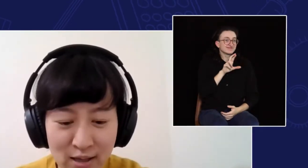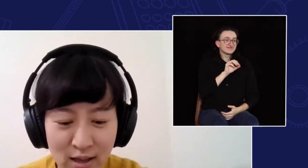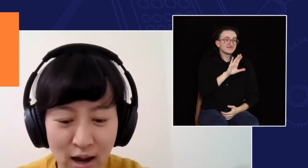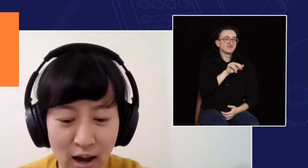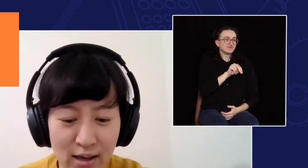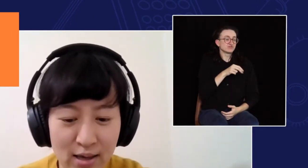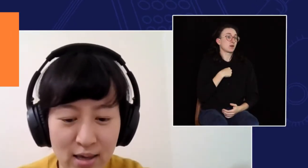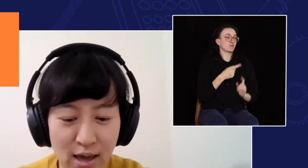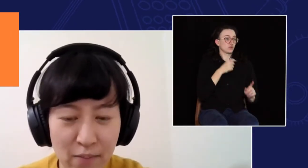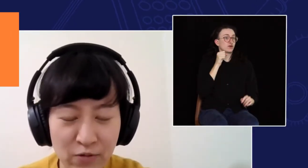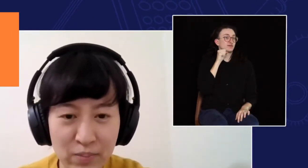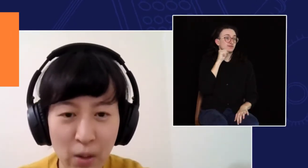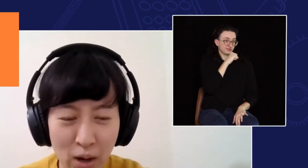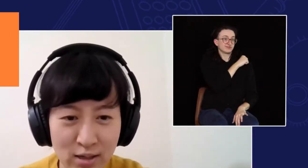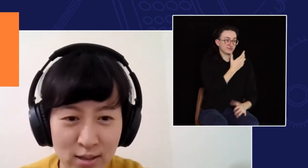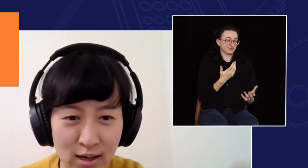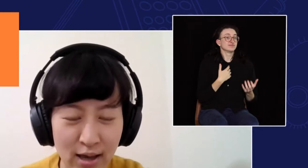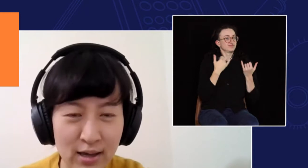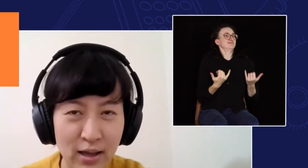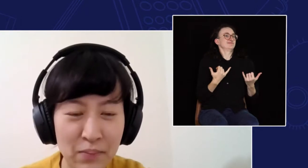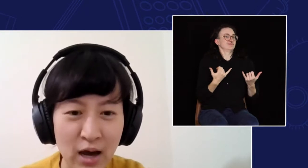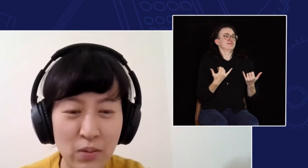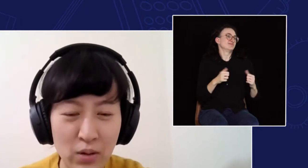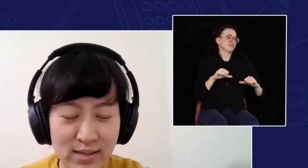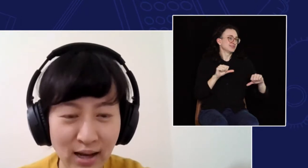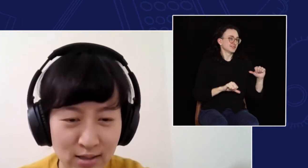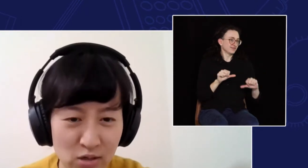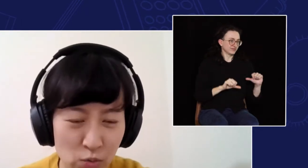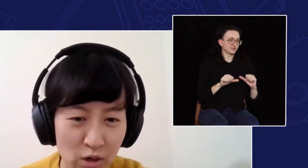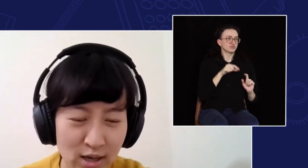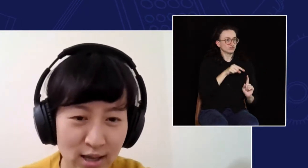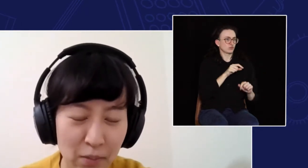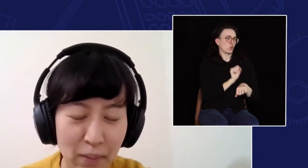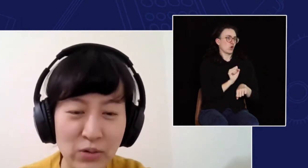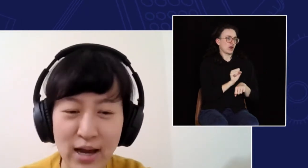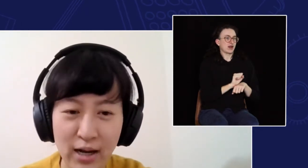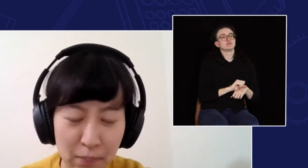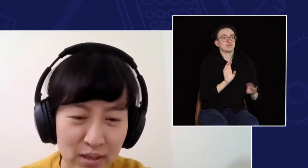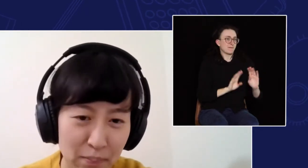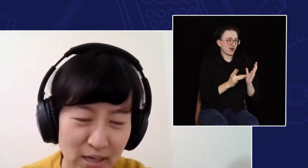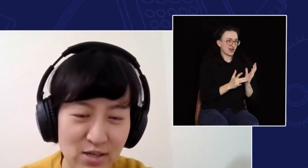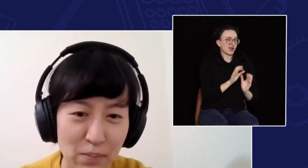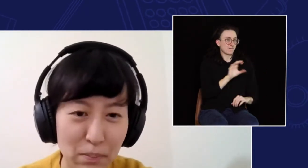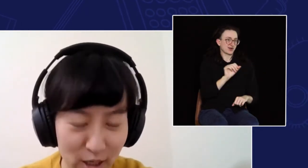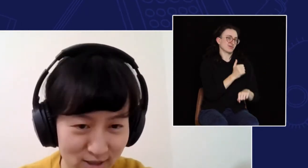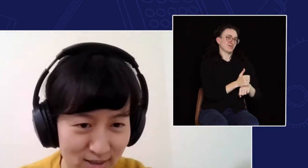I am from Taiwan, and I'm now a scientist working at a biotech company based in Boston.